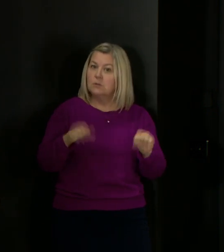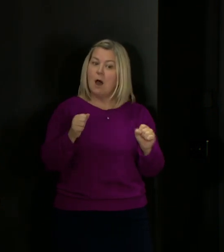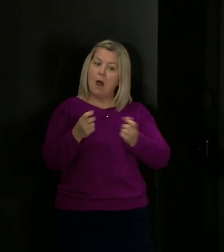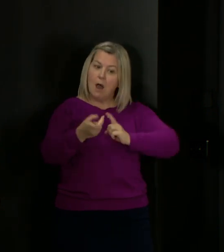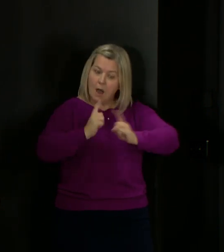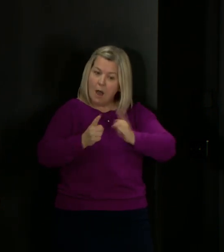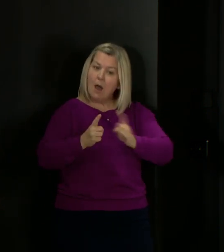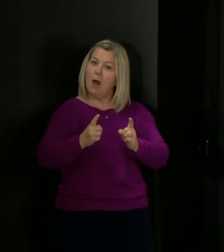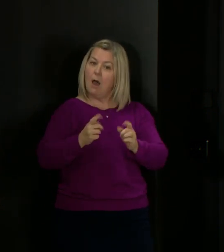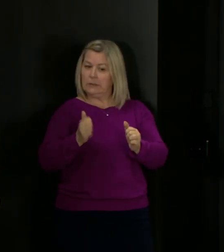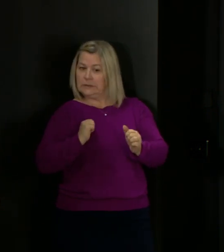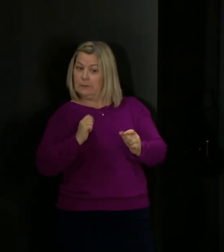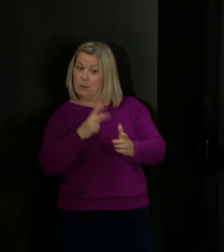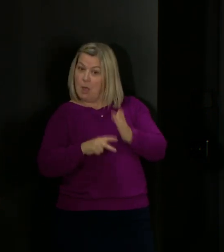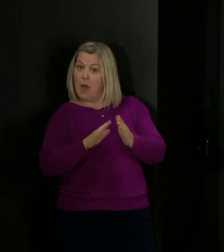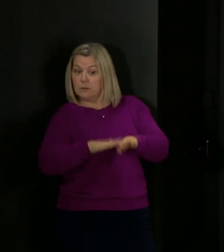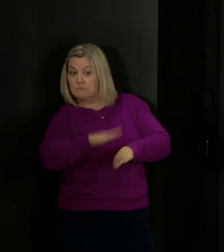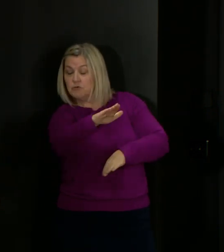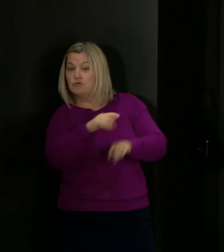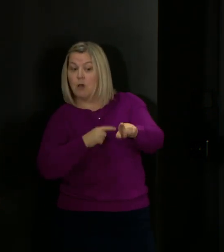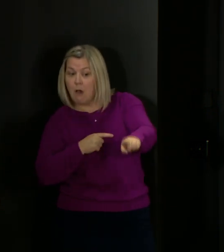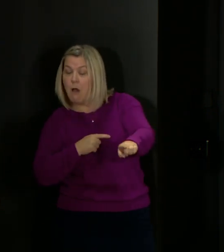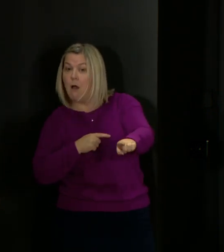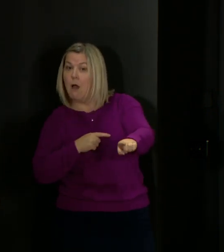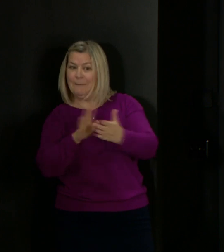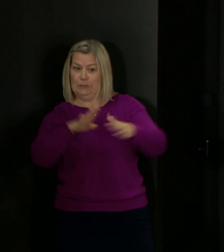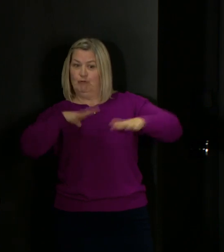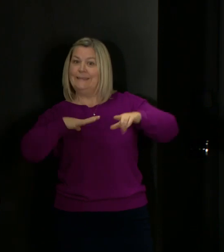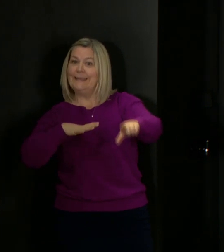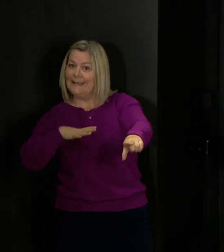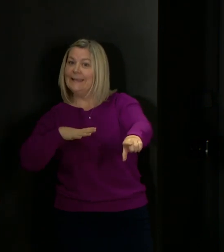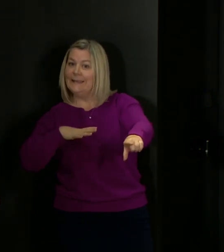would wish to make in the event that decisions need to be made. These are some